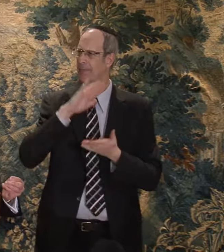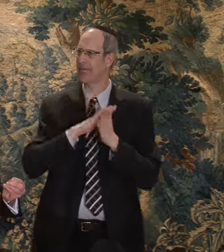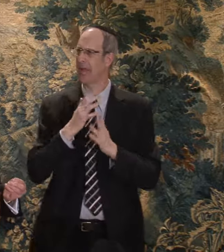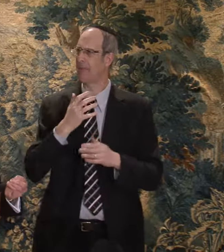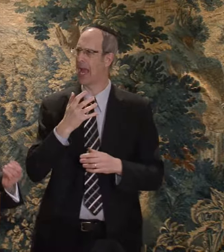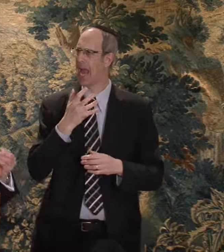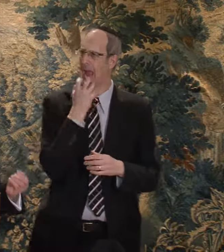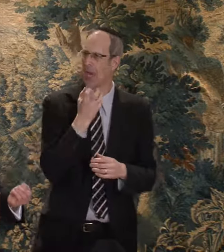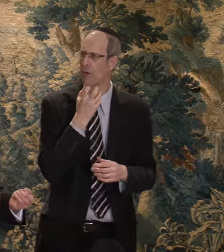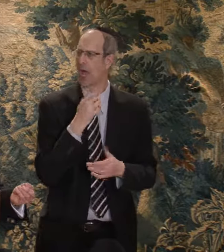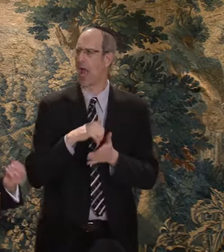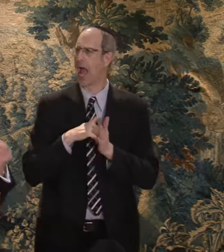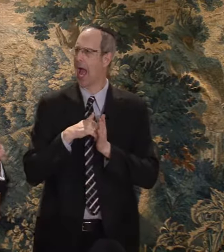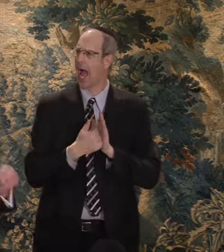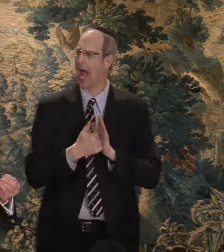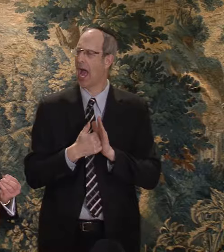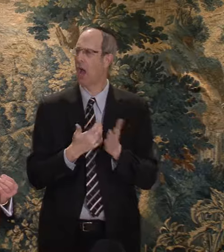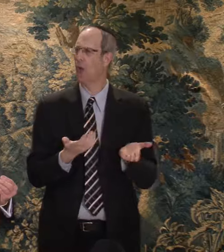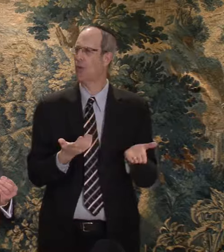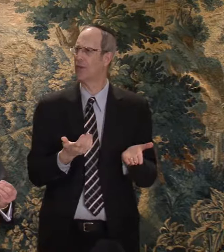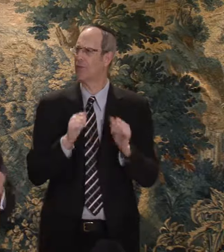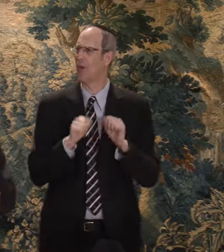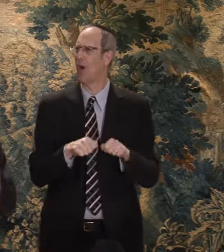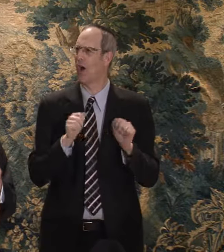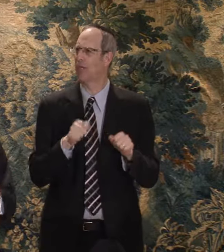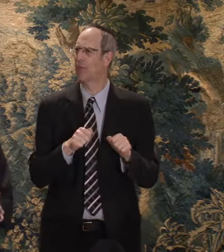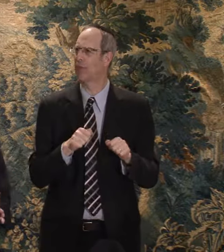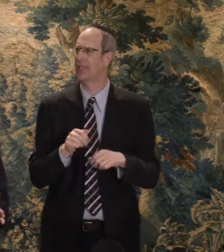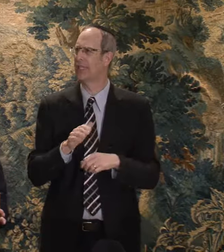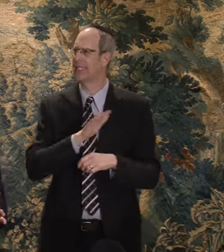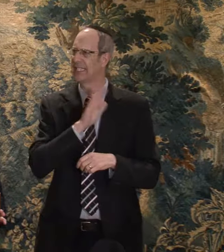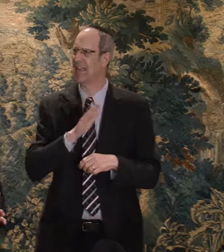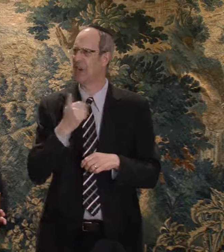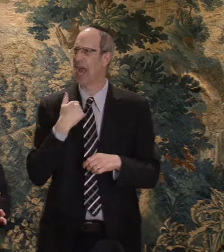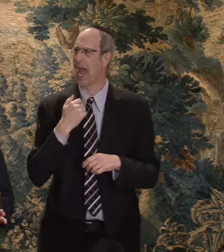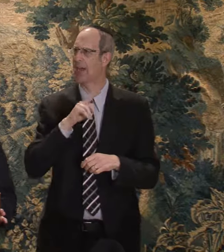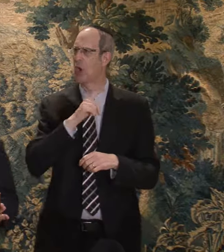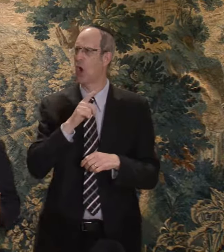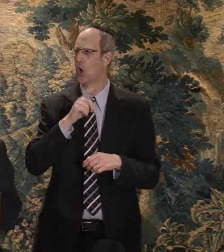how in the world could he never have had this question before he had been